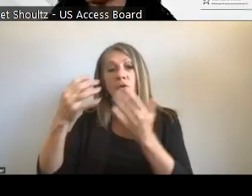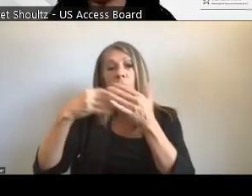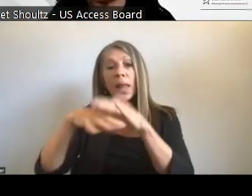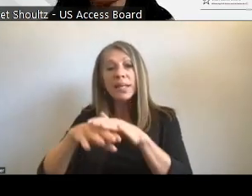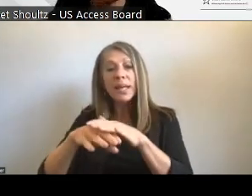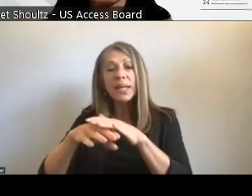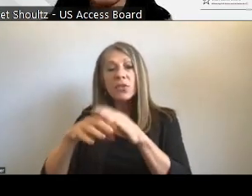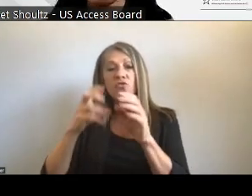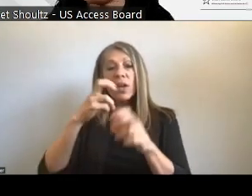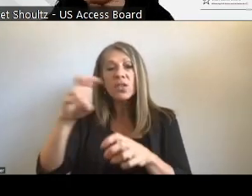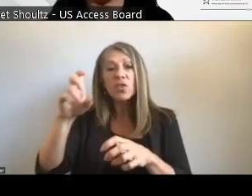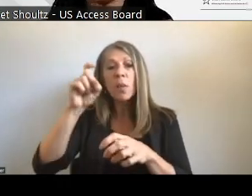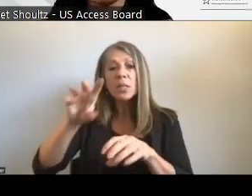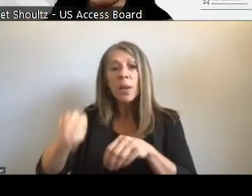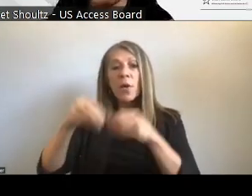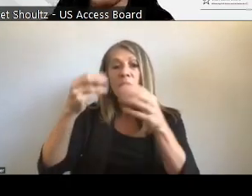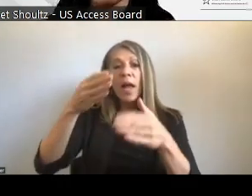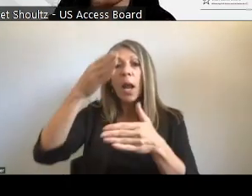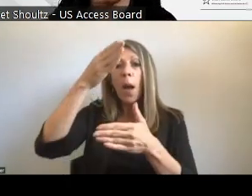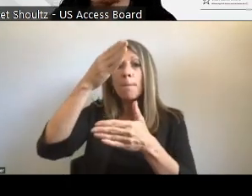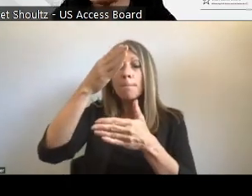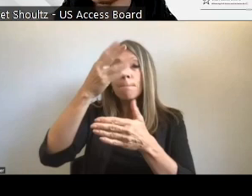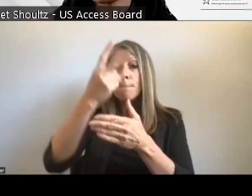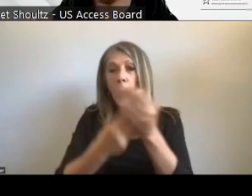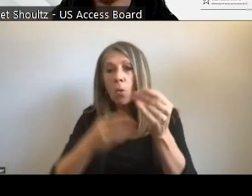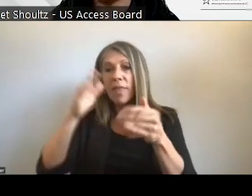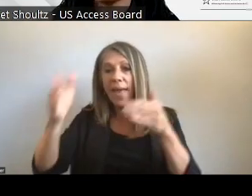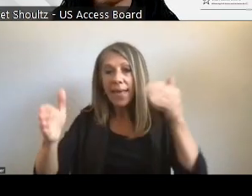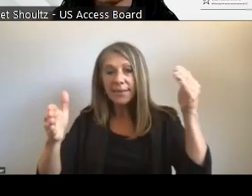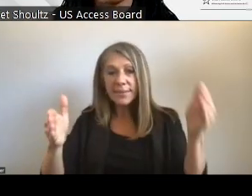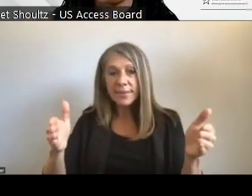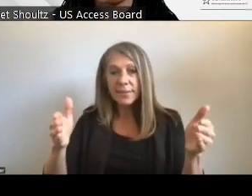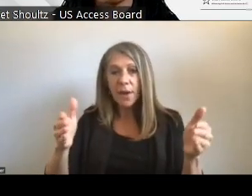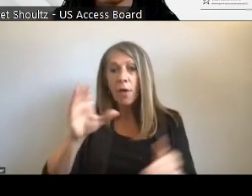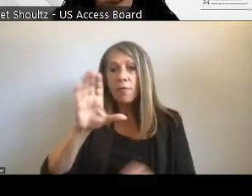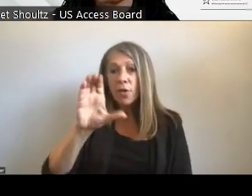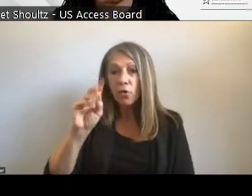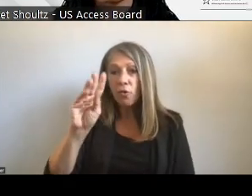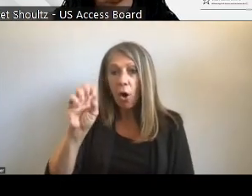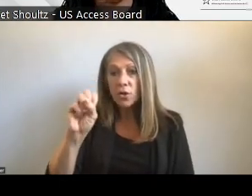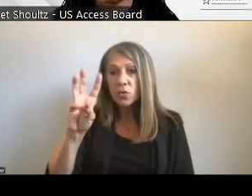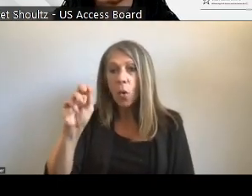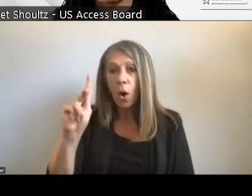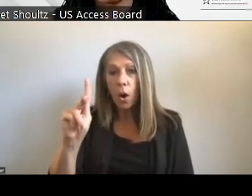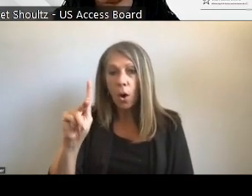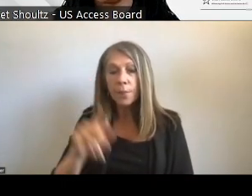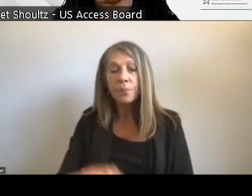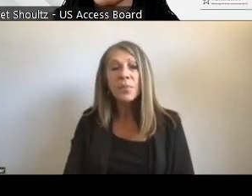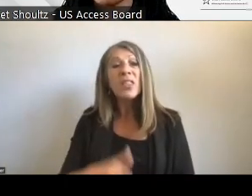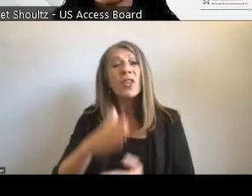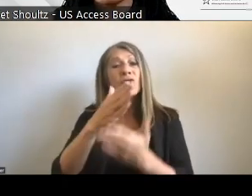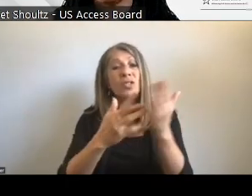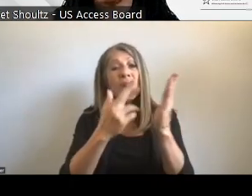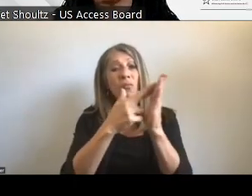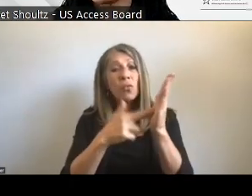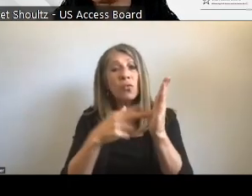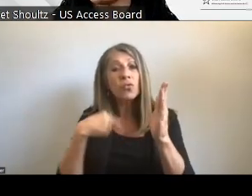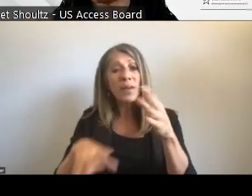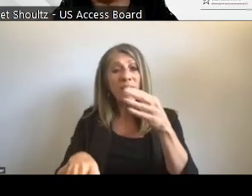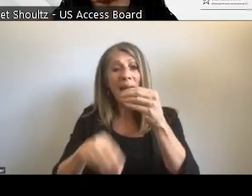on both ends of the crosswalk. Now there are provisions that we've added where you have